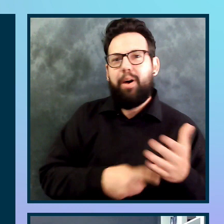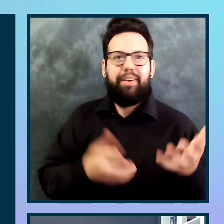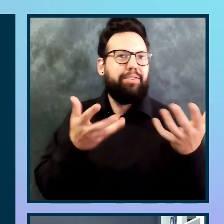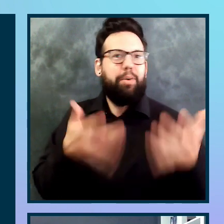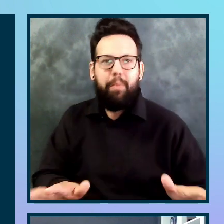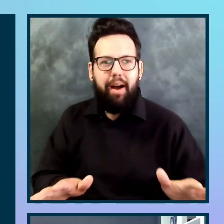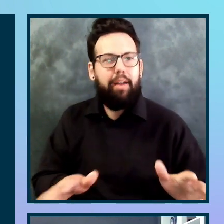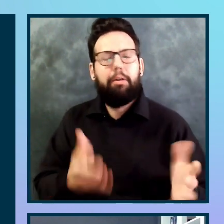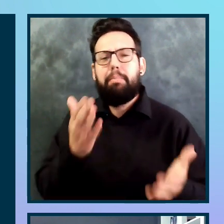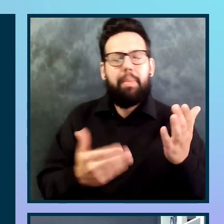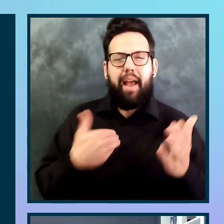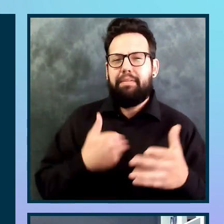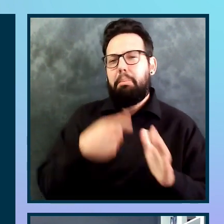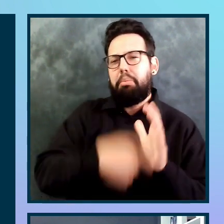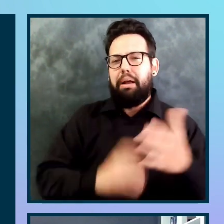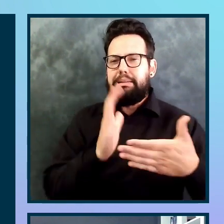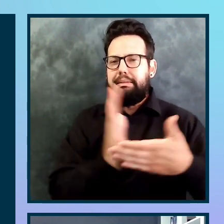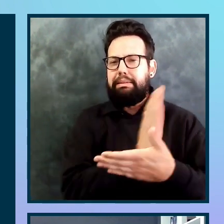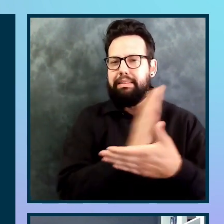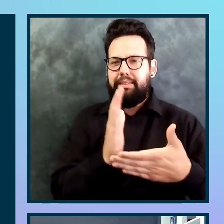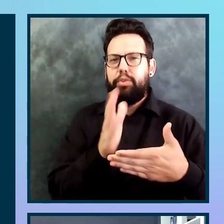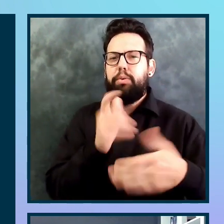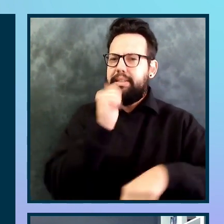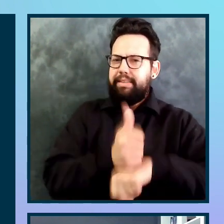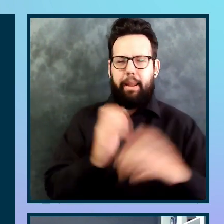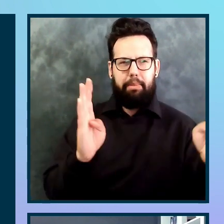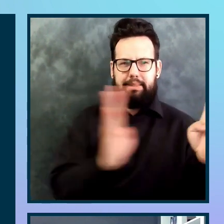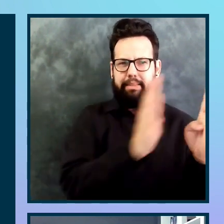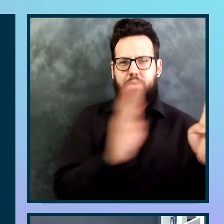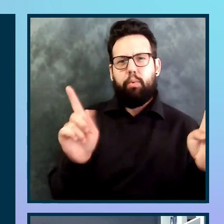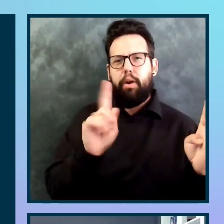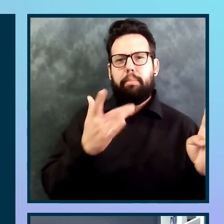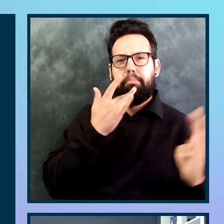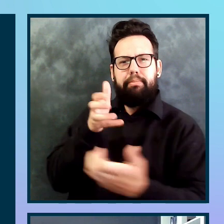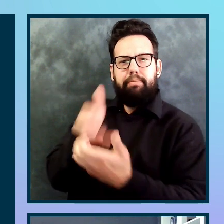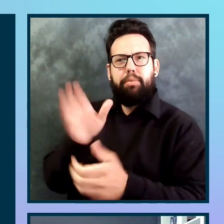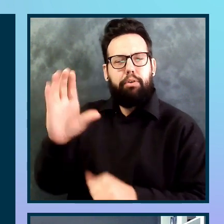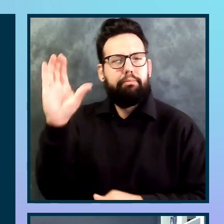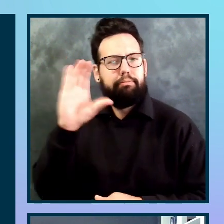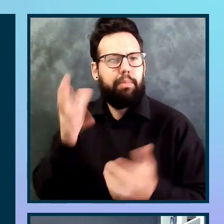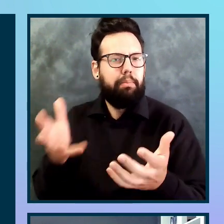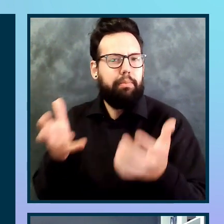depending on what kind of thing we're filtering. But they're typically on this sidebar on the left hand side of the screen.